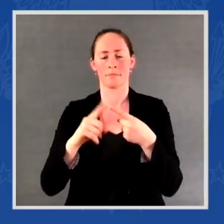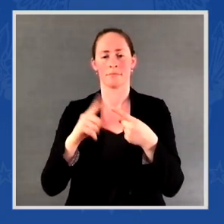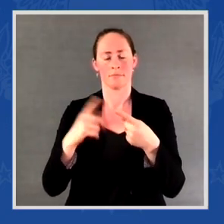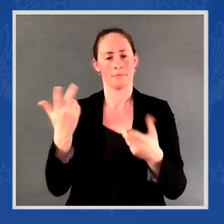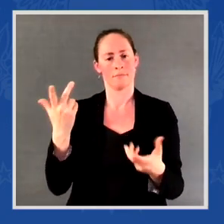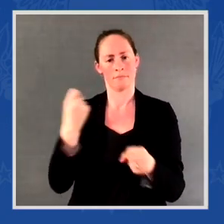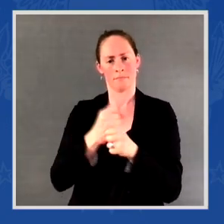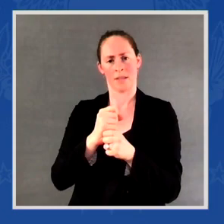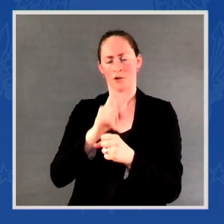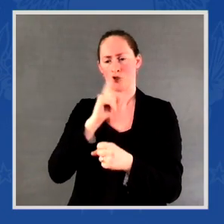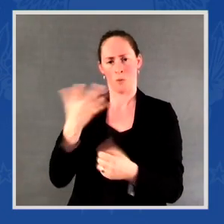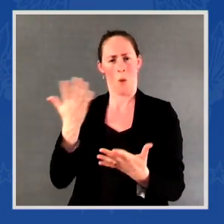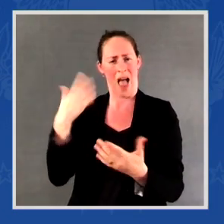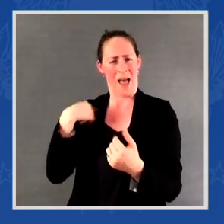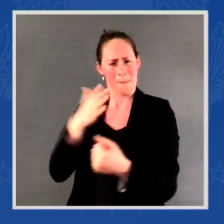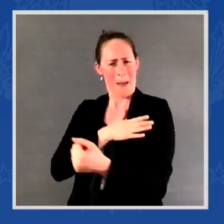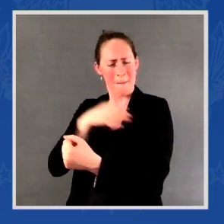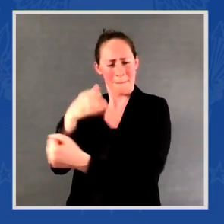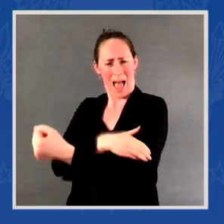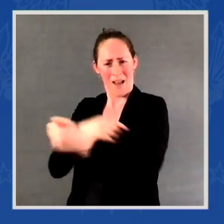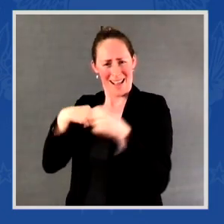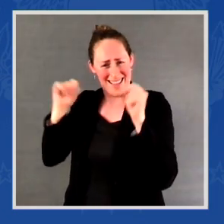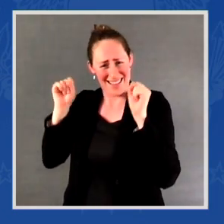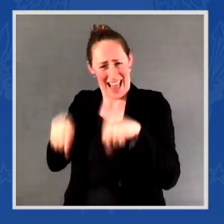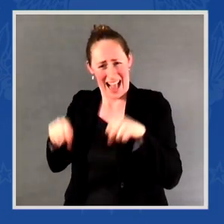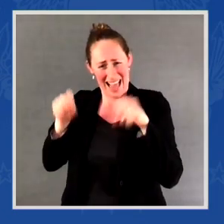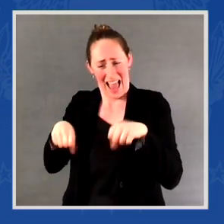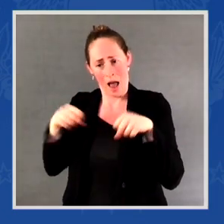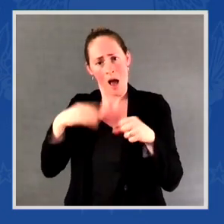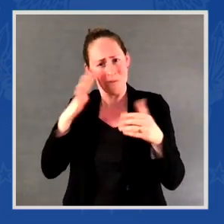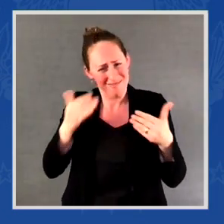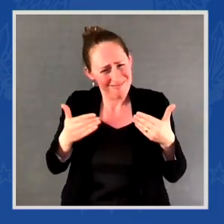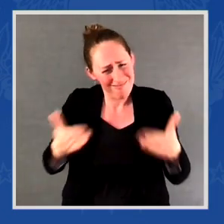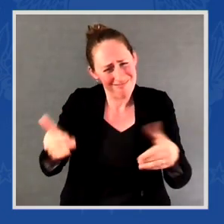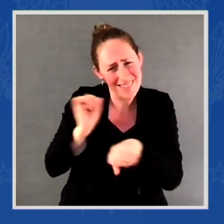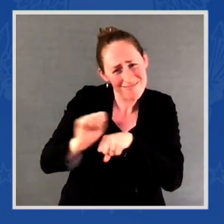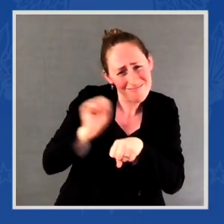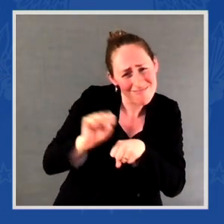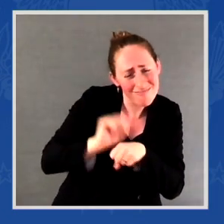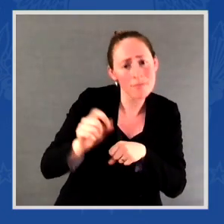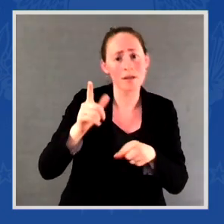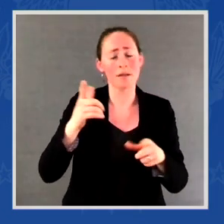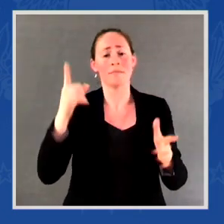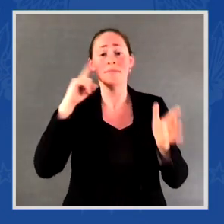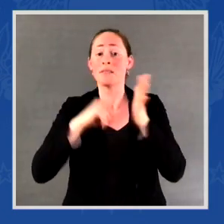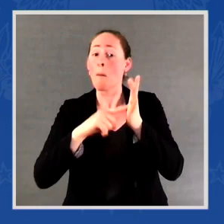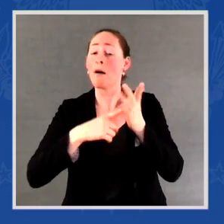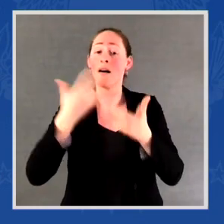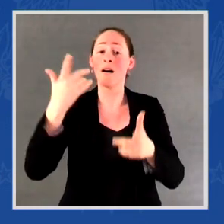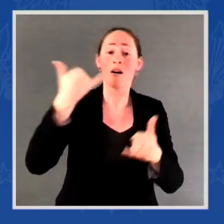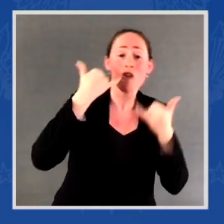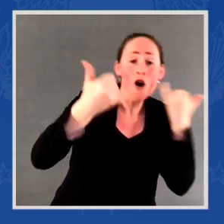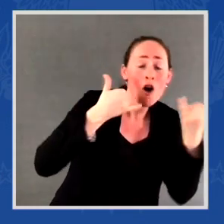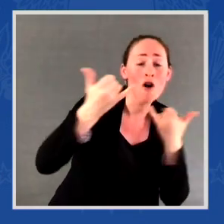to walk that extra mile, to knock on that door, to pick up the phone, to actually pull up in your own vehicle